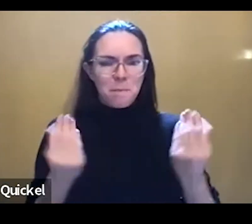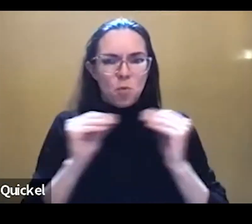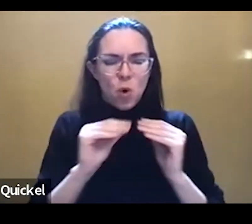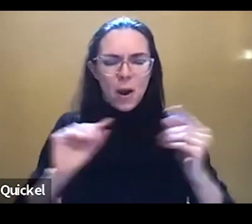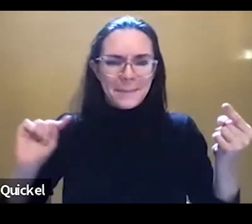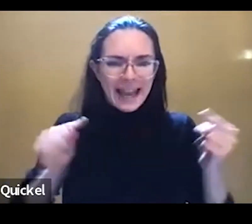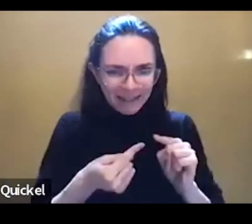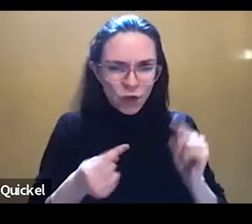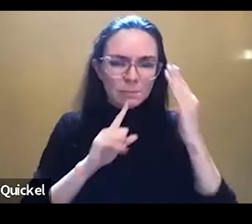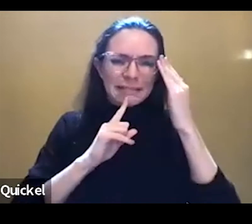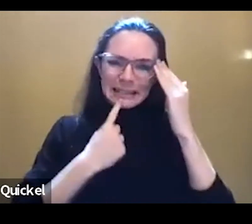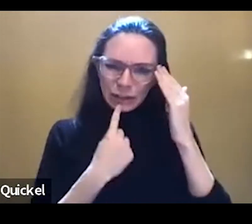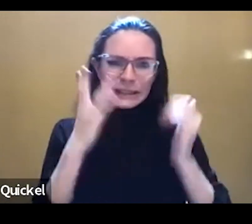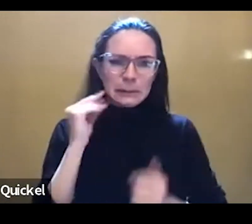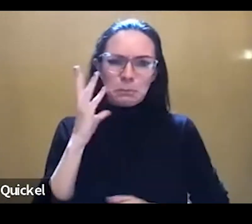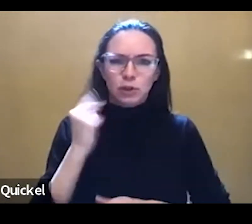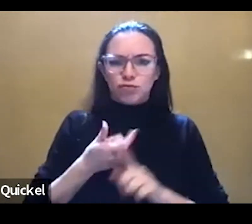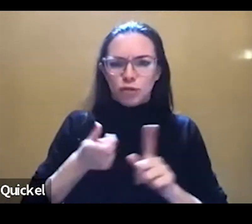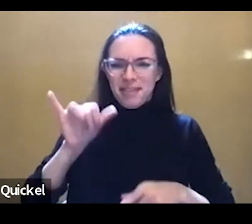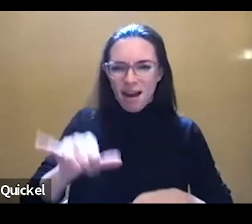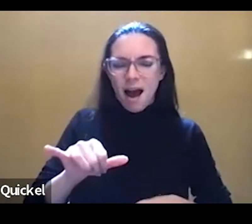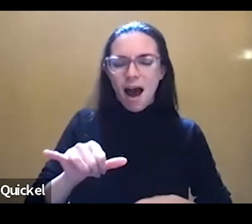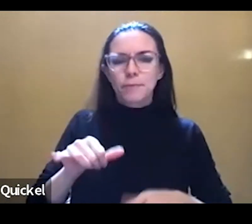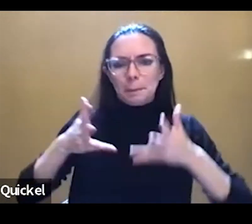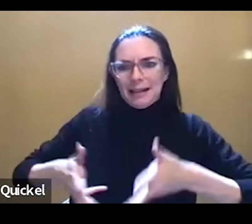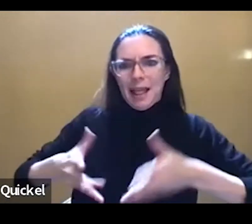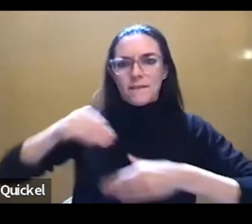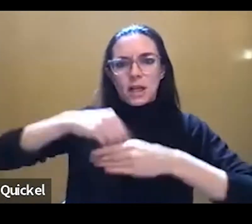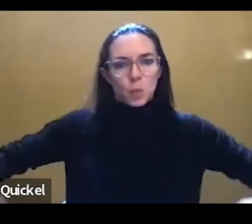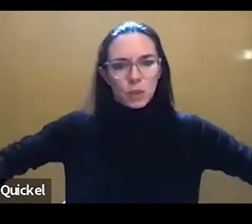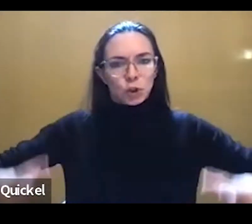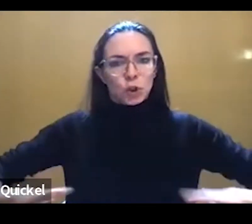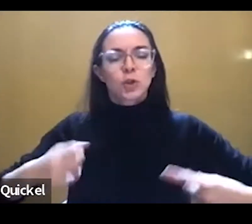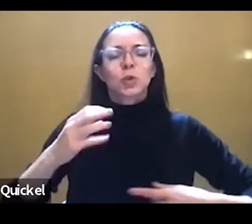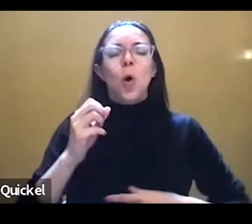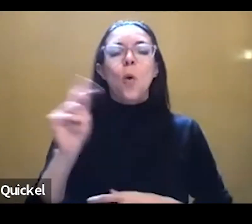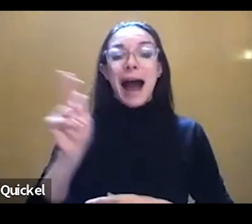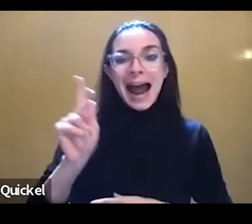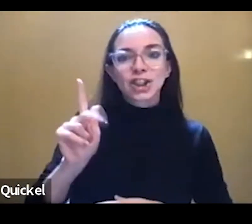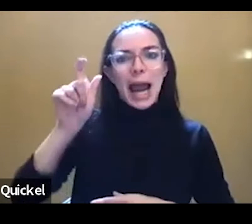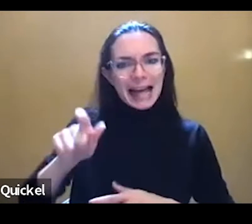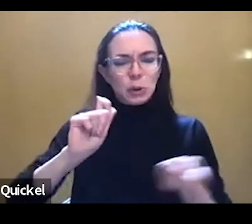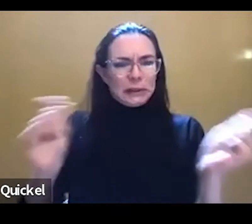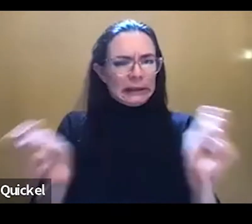painful and serious experience. So Kaiser actually, with the consent decree, had to make a lot of